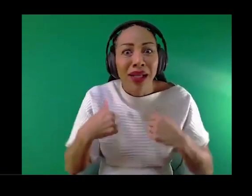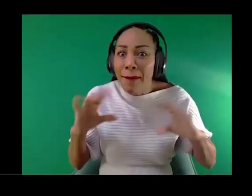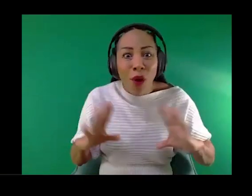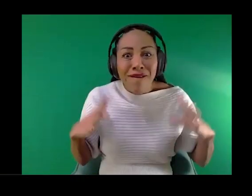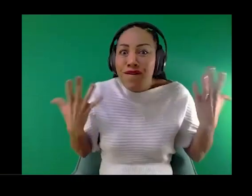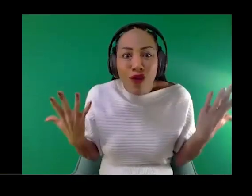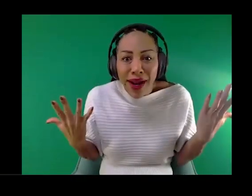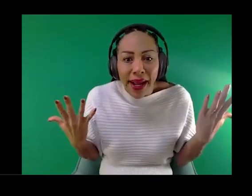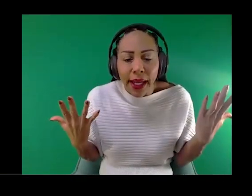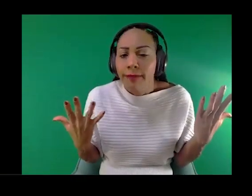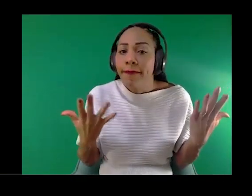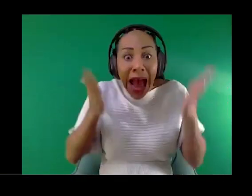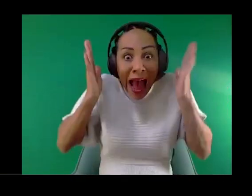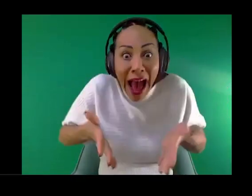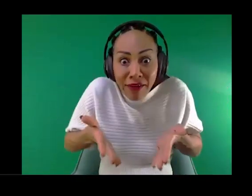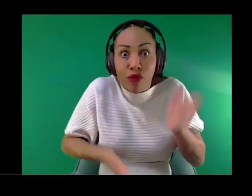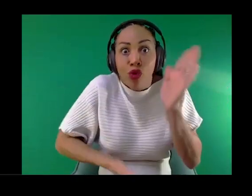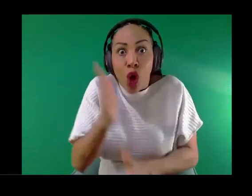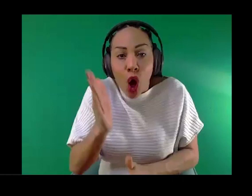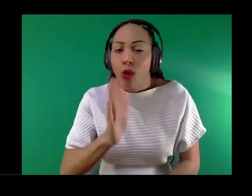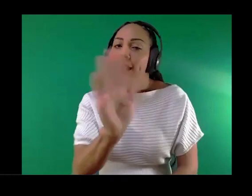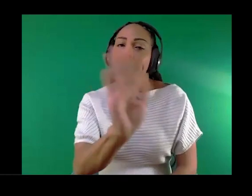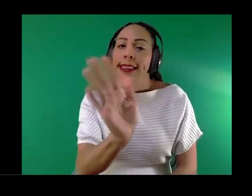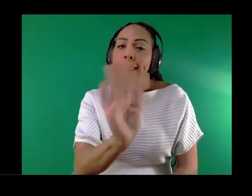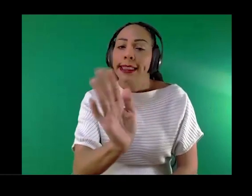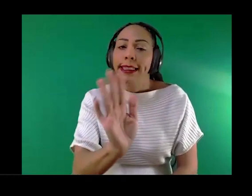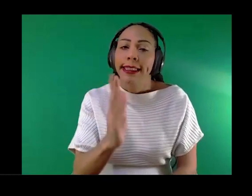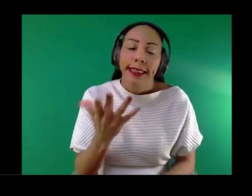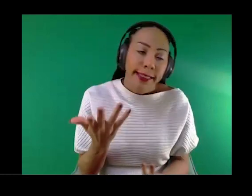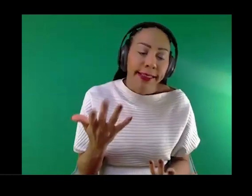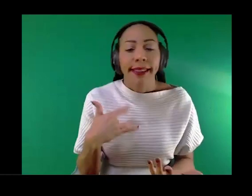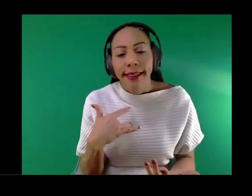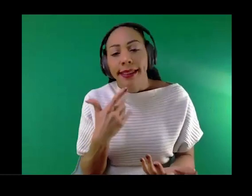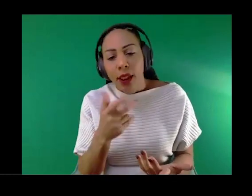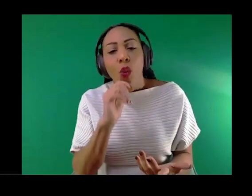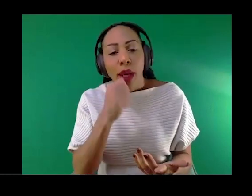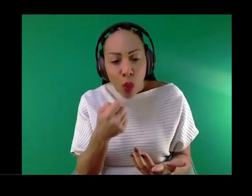is not compulsory we will be looking to support that matchmaking process and making introductions